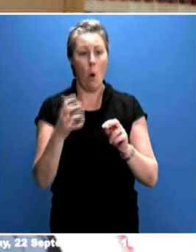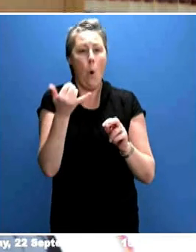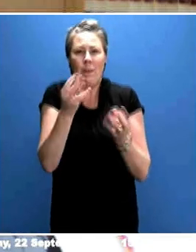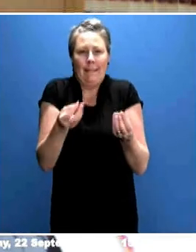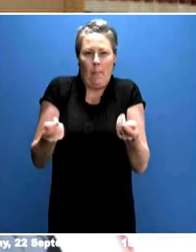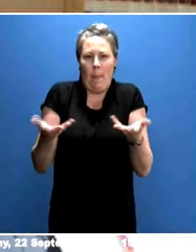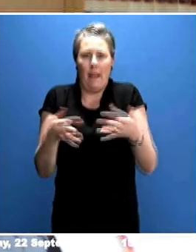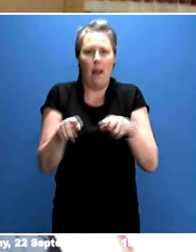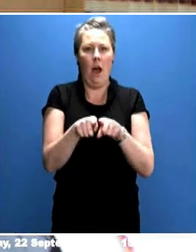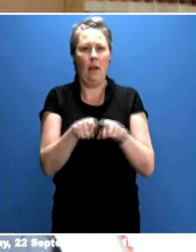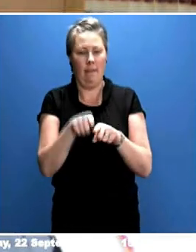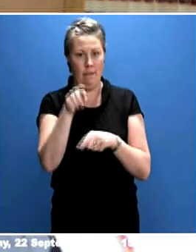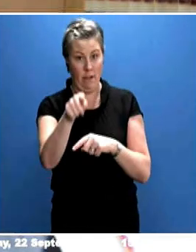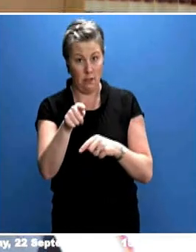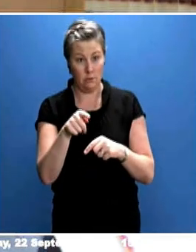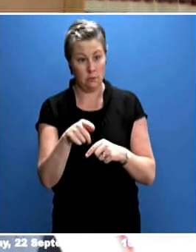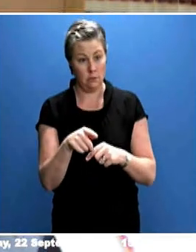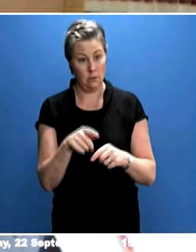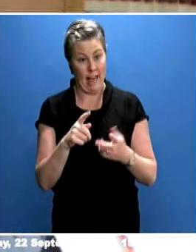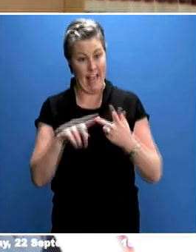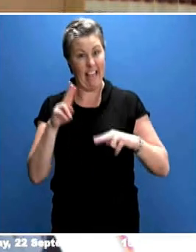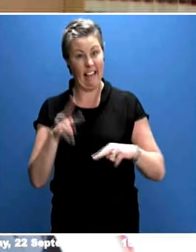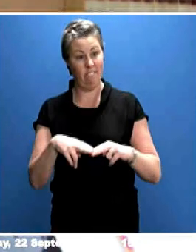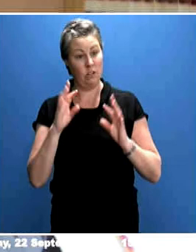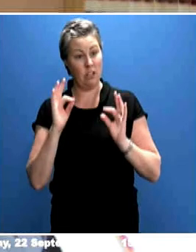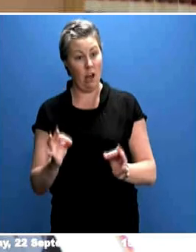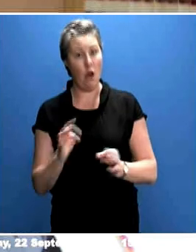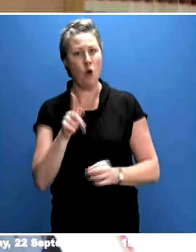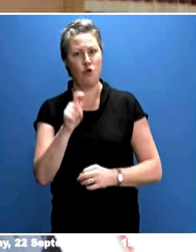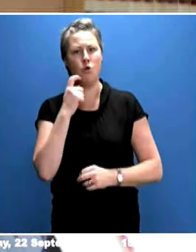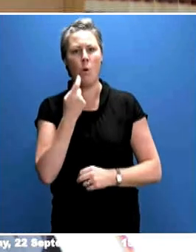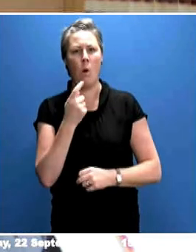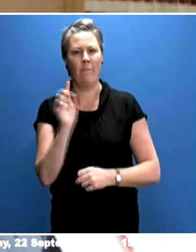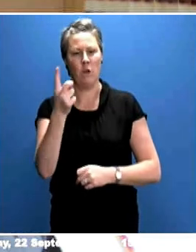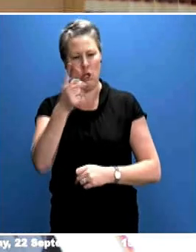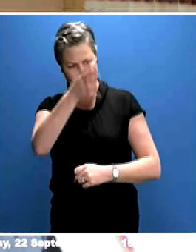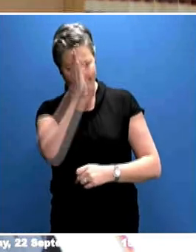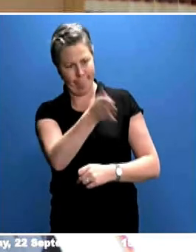as you've discussed to be built, is that something that is in the contemplation of the Department?